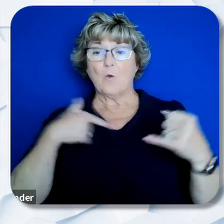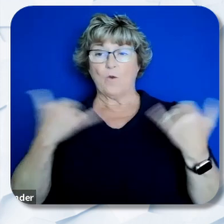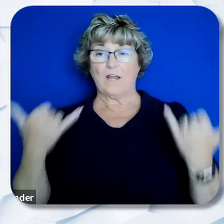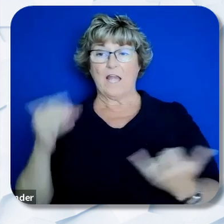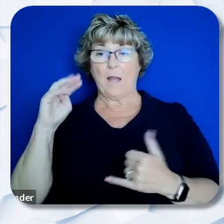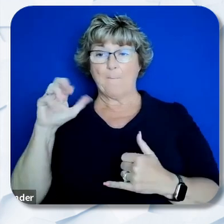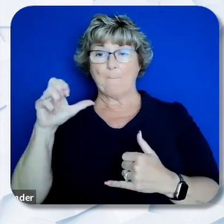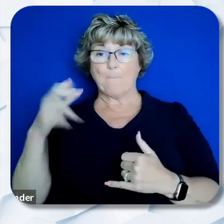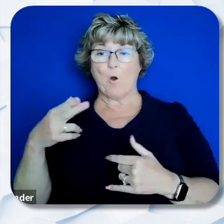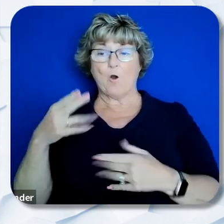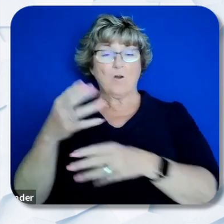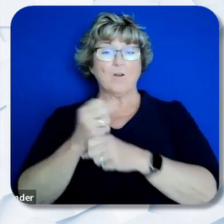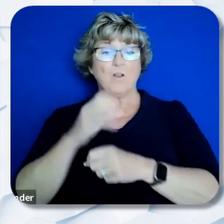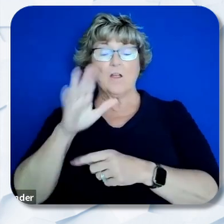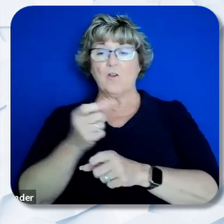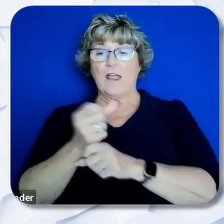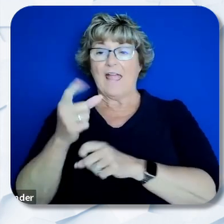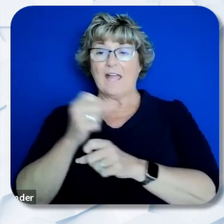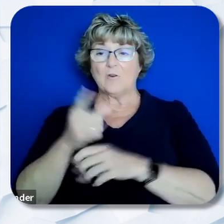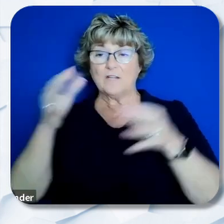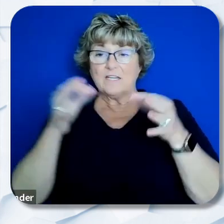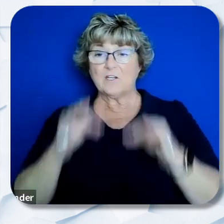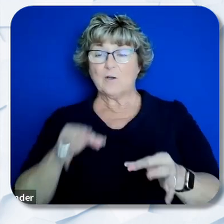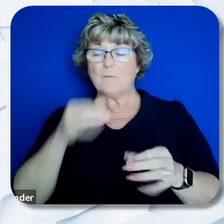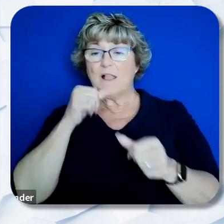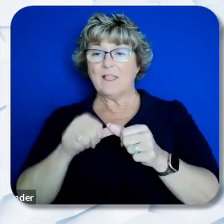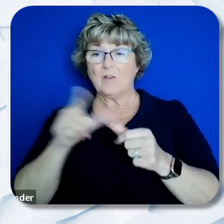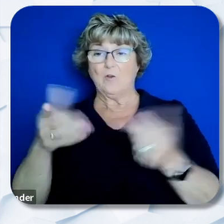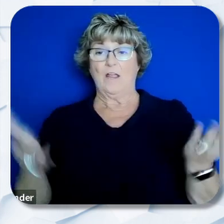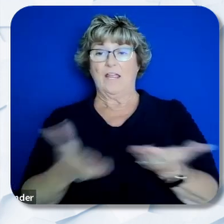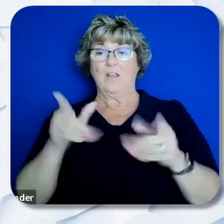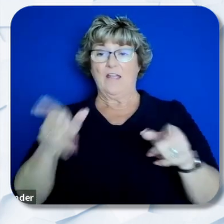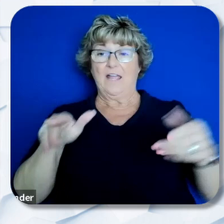you got your Annual Determination Letter. And you're here at orientation with us. During